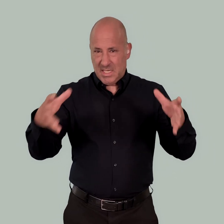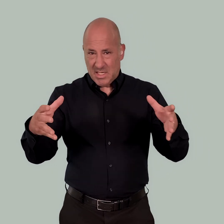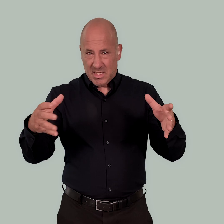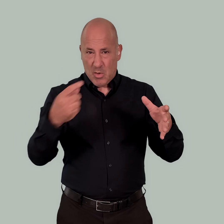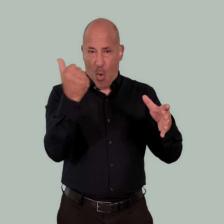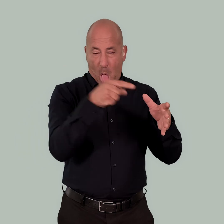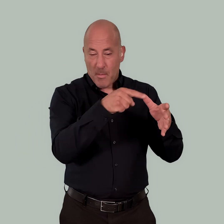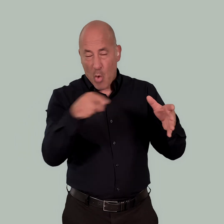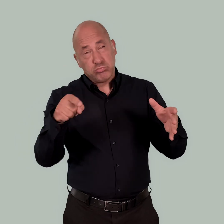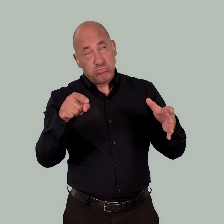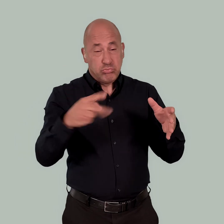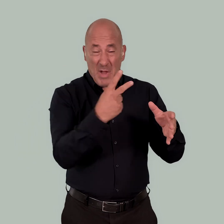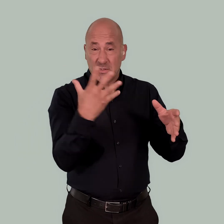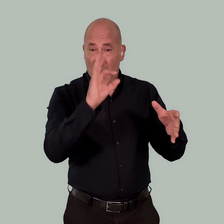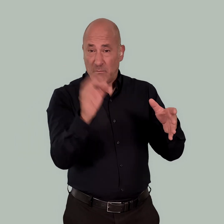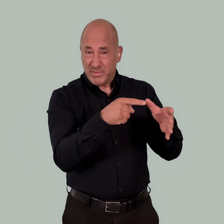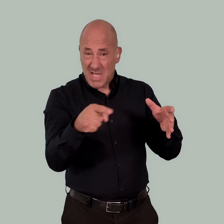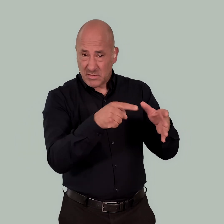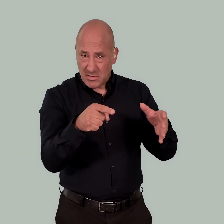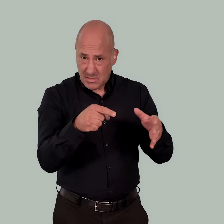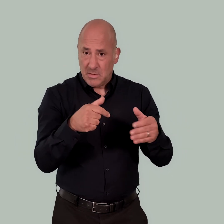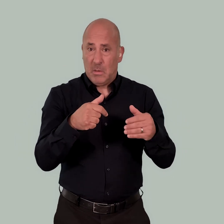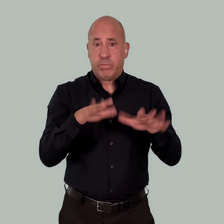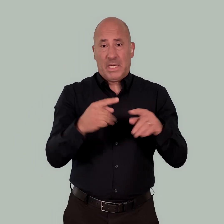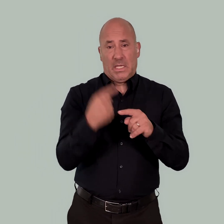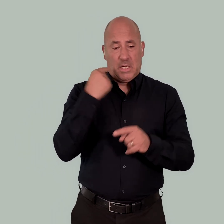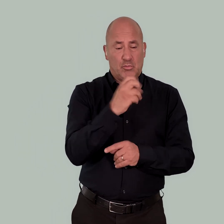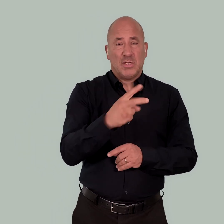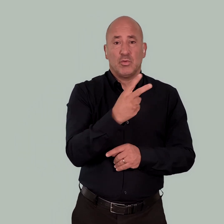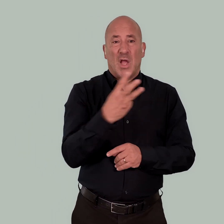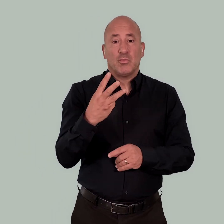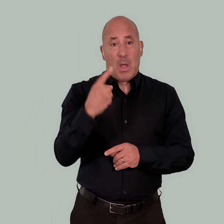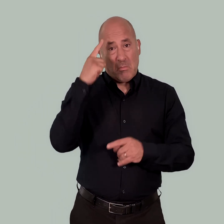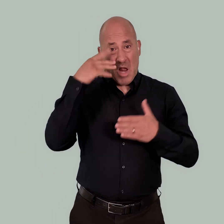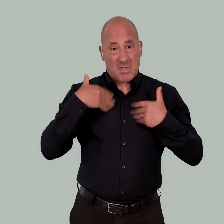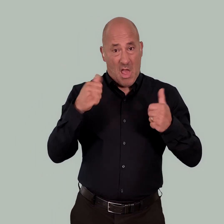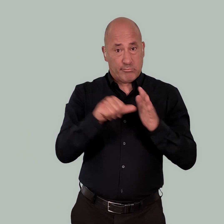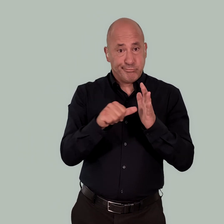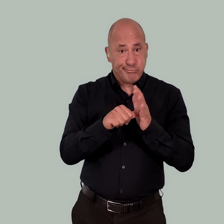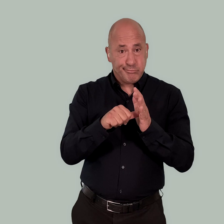had a probable mental health disorder in 2023,